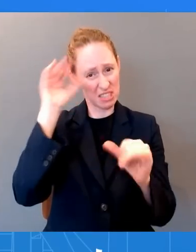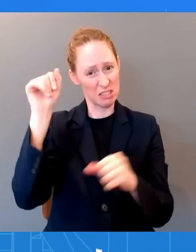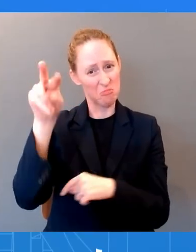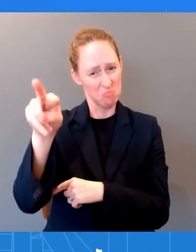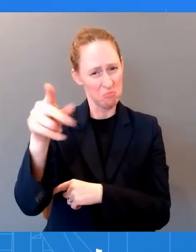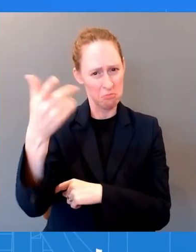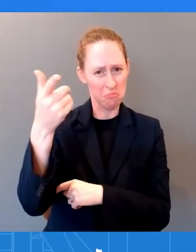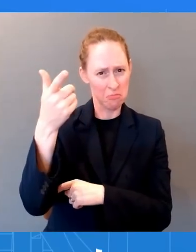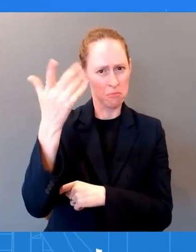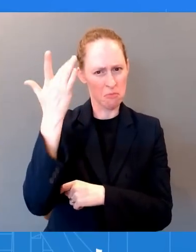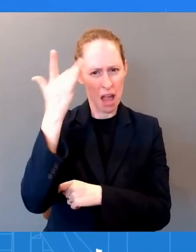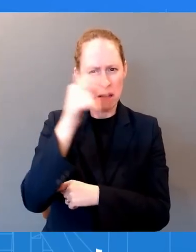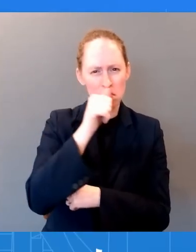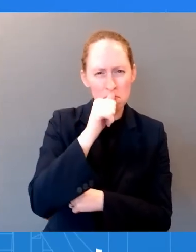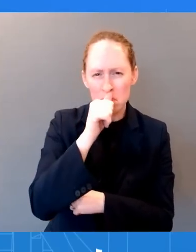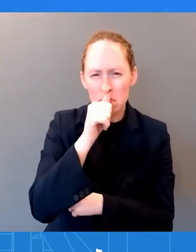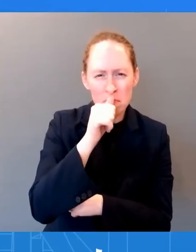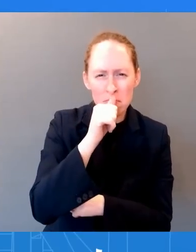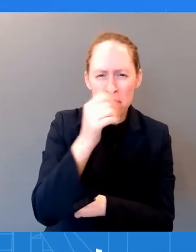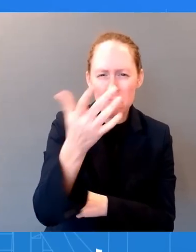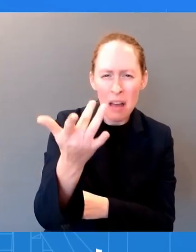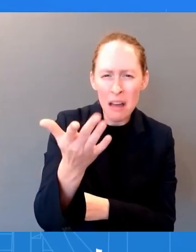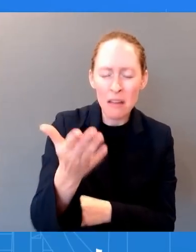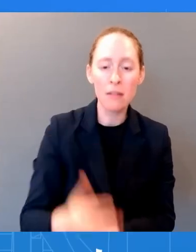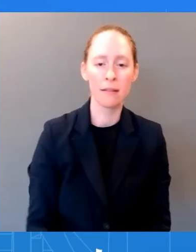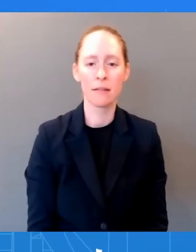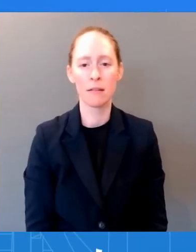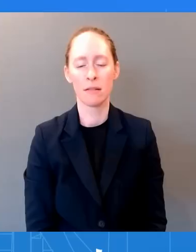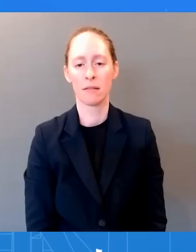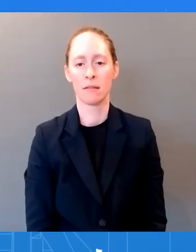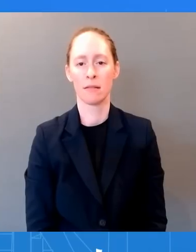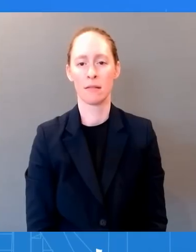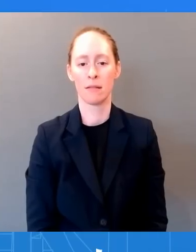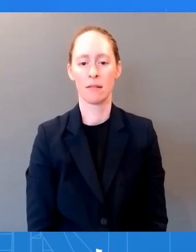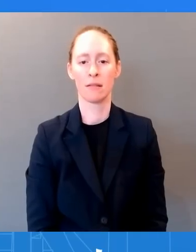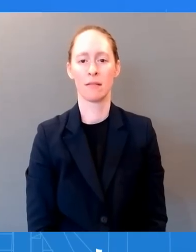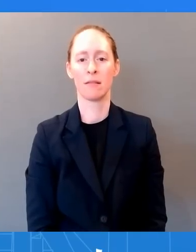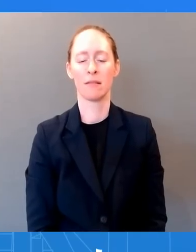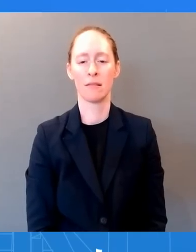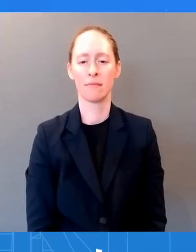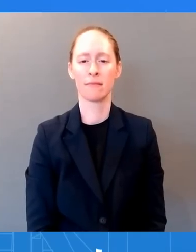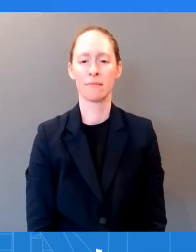because it's related to what we're all hearing and you all are reporting about, I'm just not going to comment on it at this time.